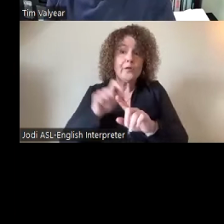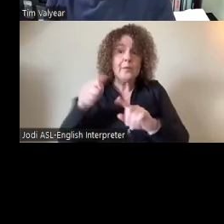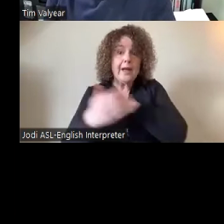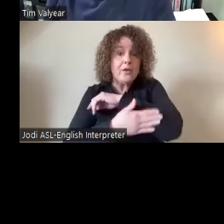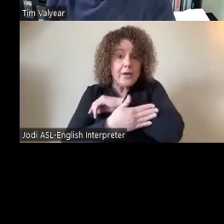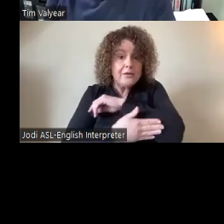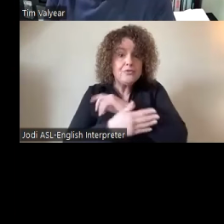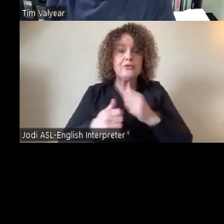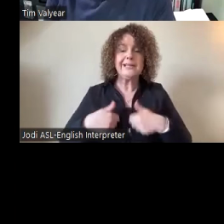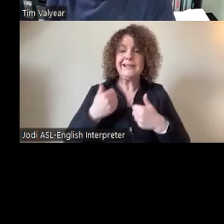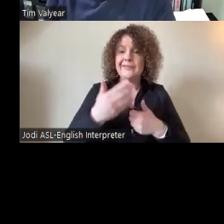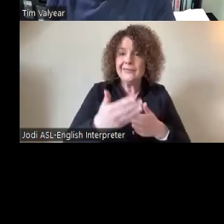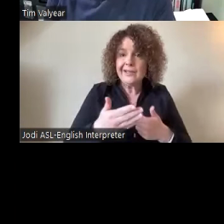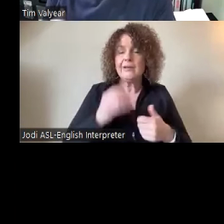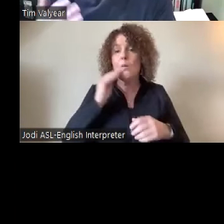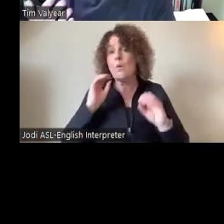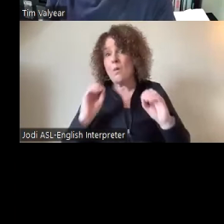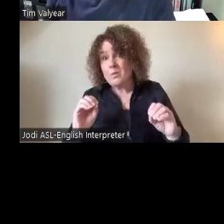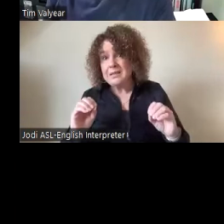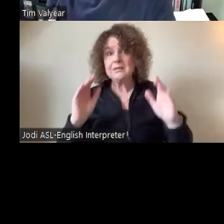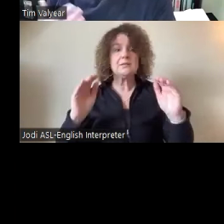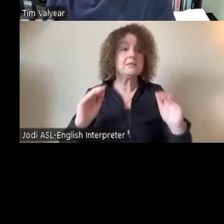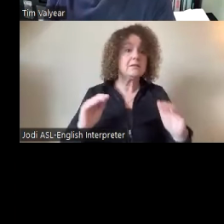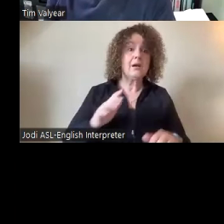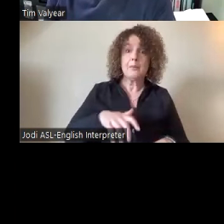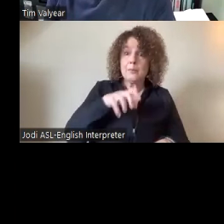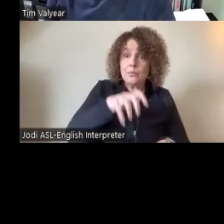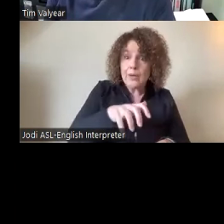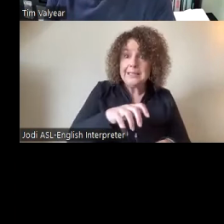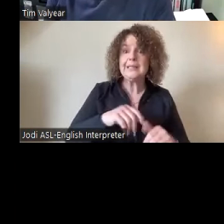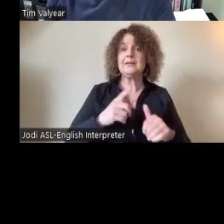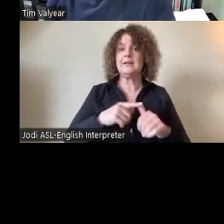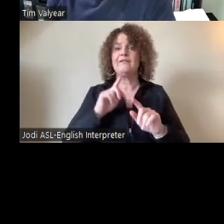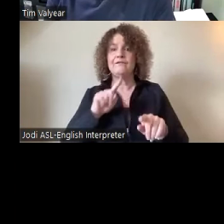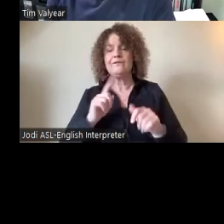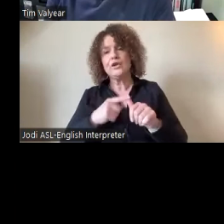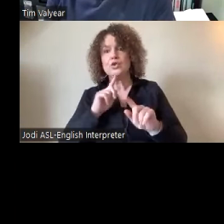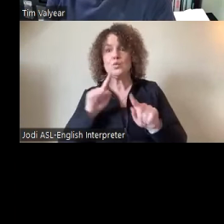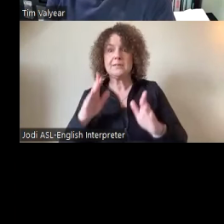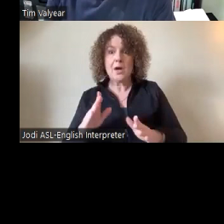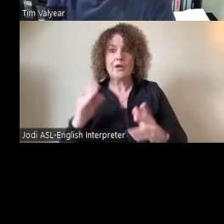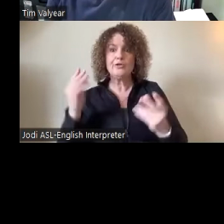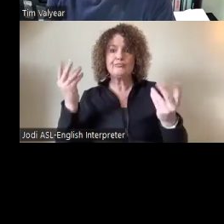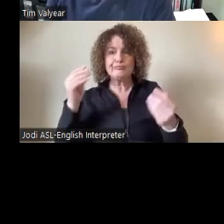requires a diagnostic test for clinical management. A foreign worker living in a congregate